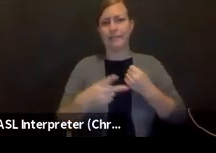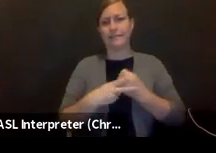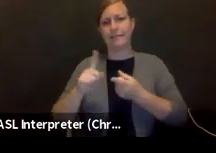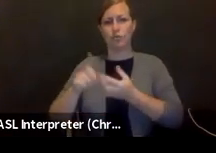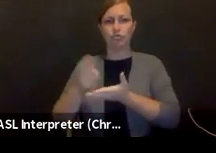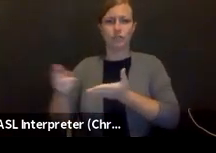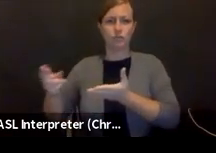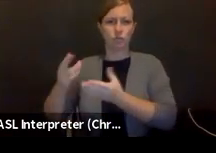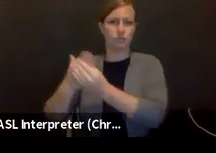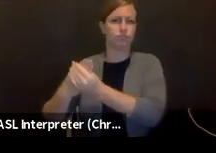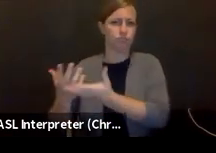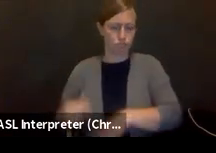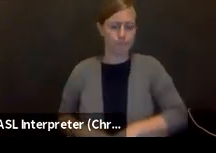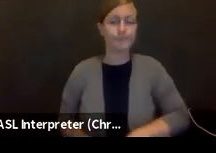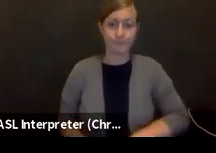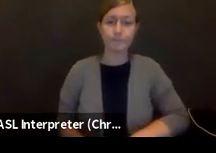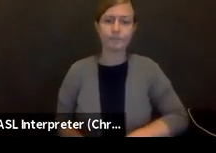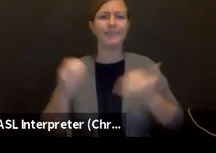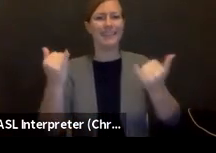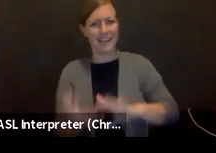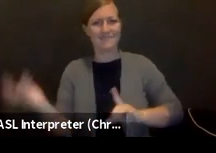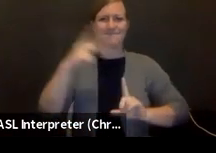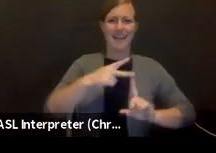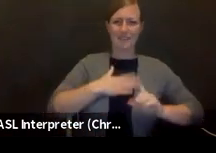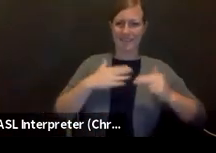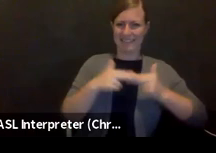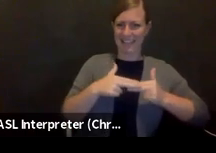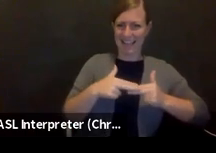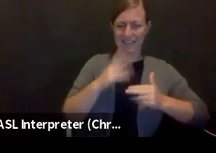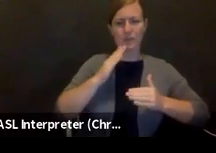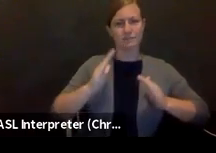ESD 189 - Amy Colburn: So let's, I'm just going to go back to my slides really quick. We're going to move on to the next section.